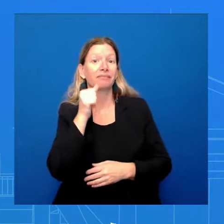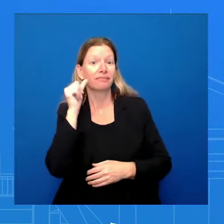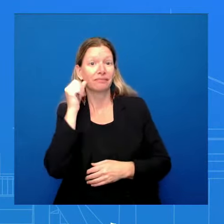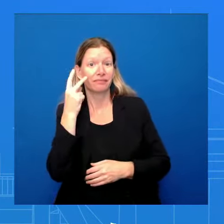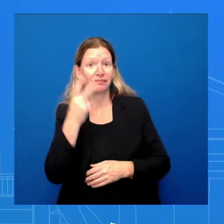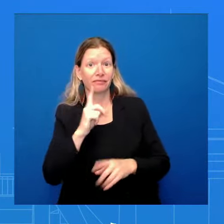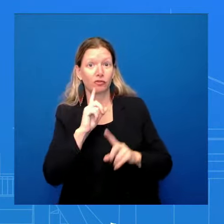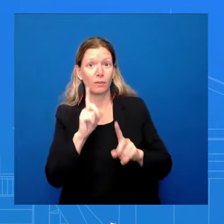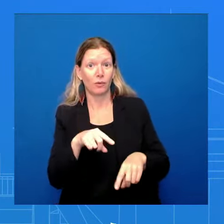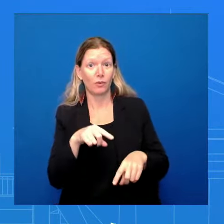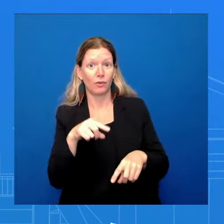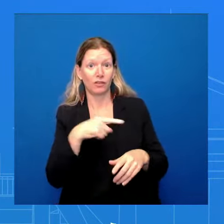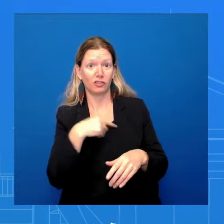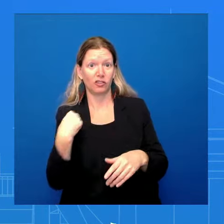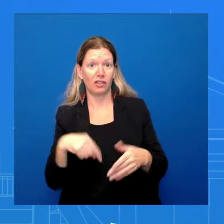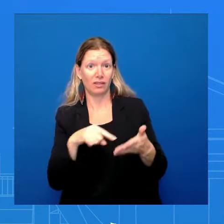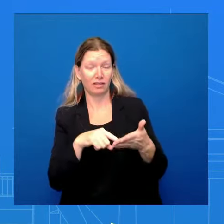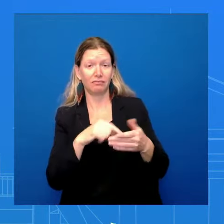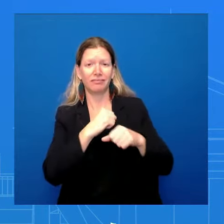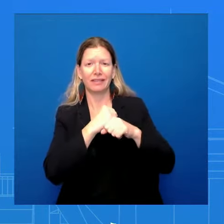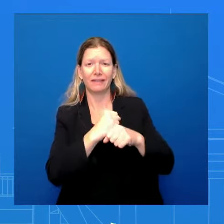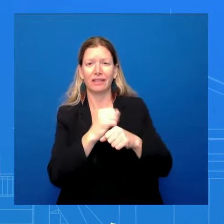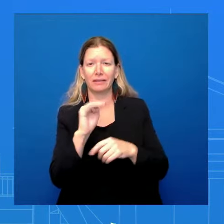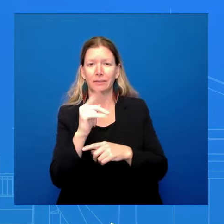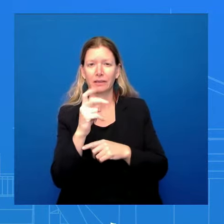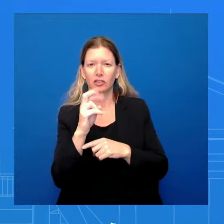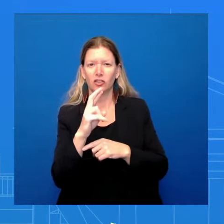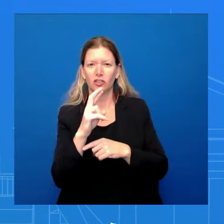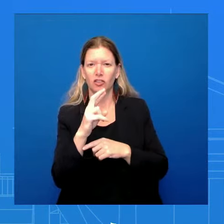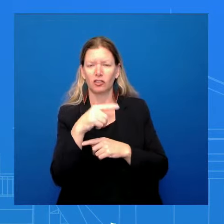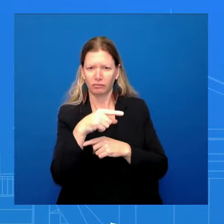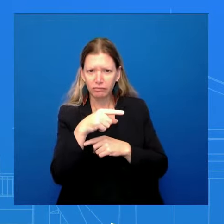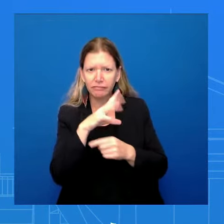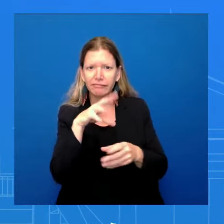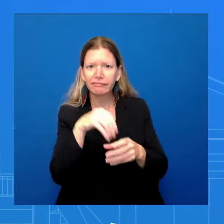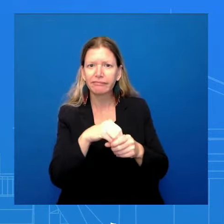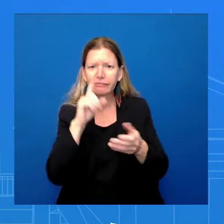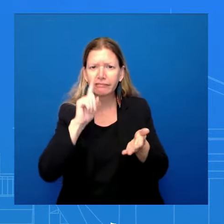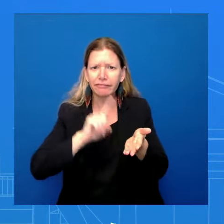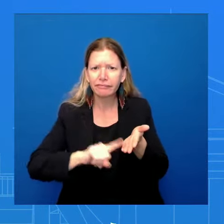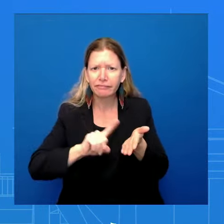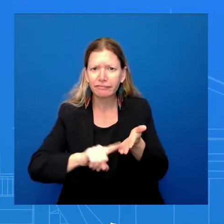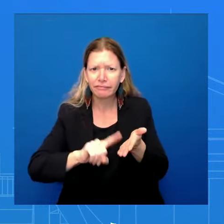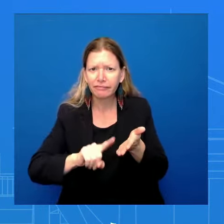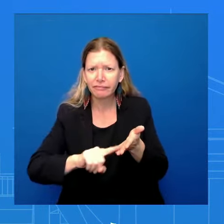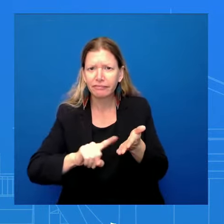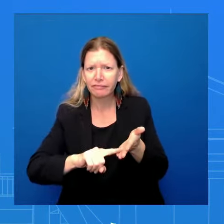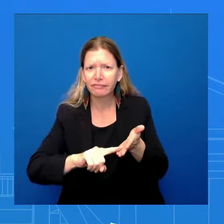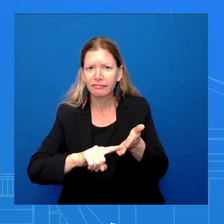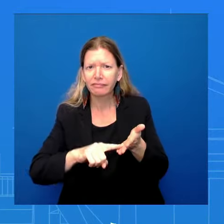to an investigation. We also saw the U.S. Ambassador to Japan quoting Shakespeare about something being "rotten in the state of Denmark"